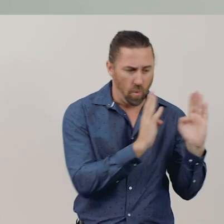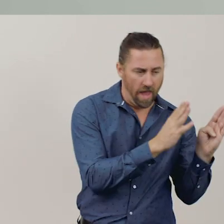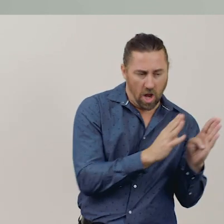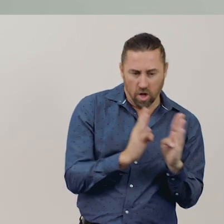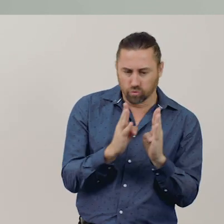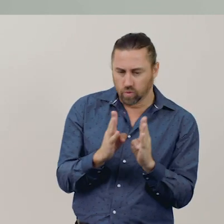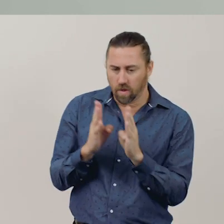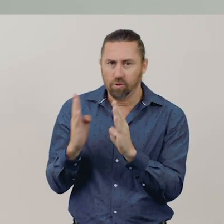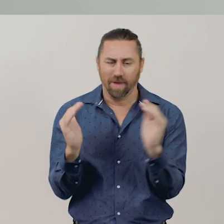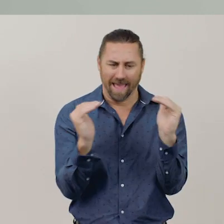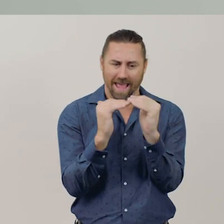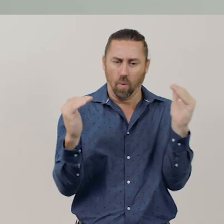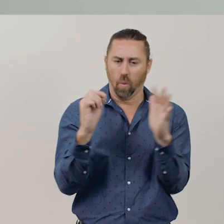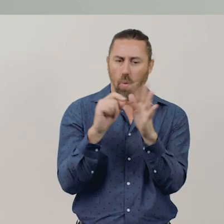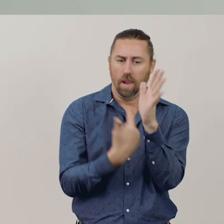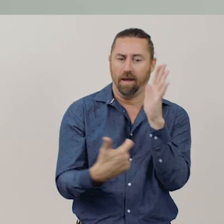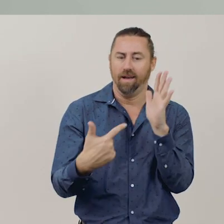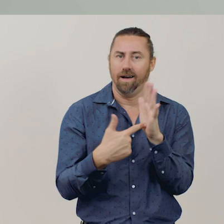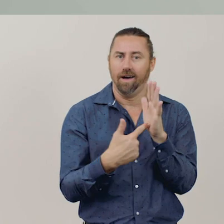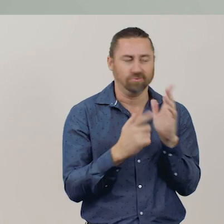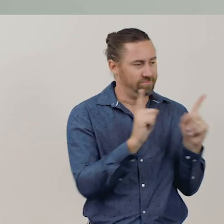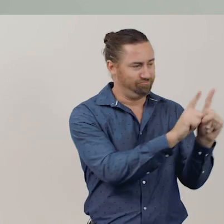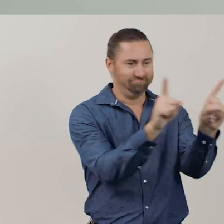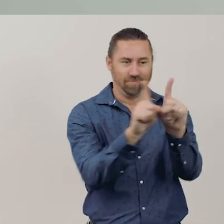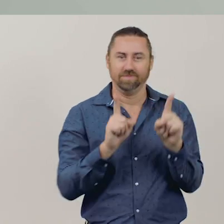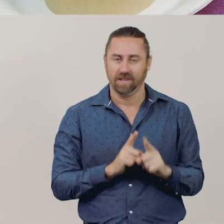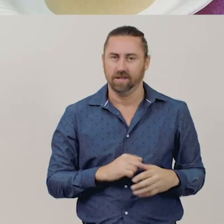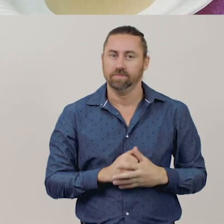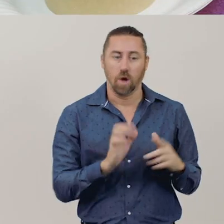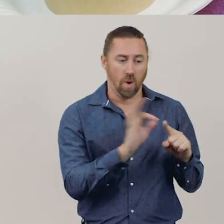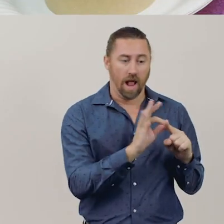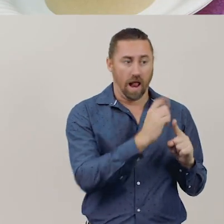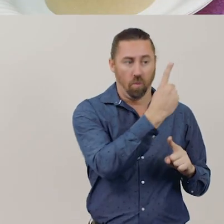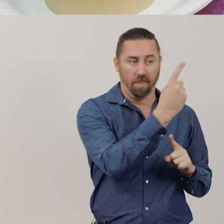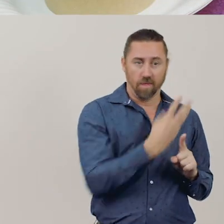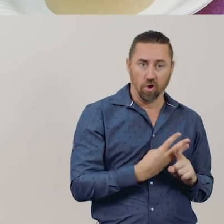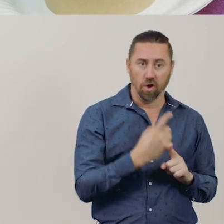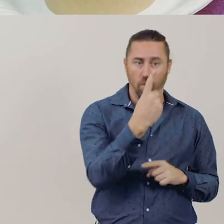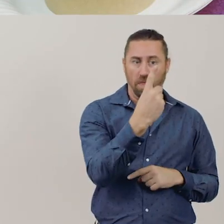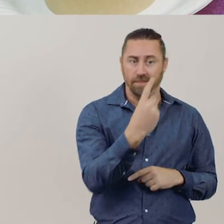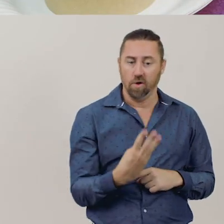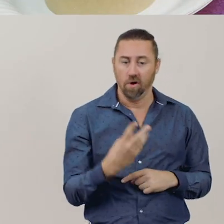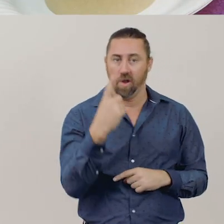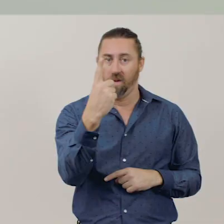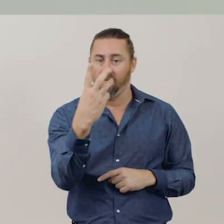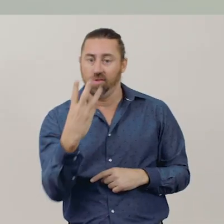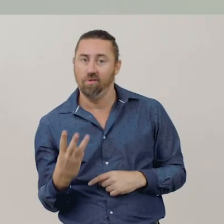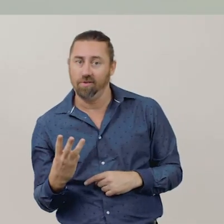to represent our shared friendship. So each colour is one third of the flag.